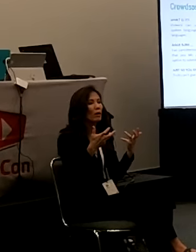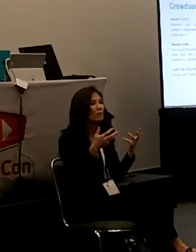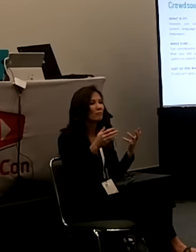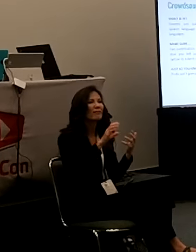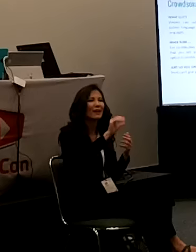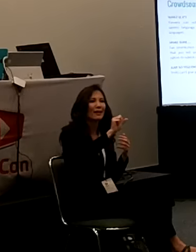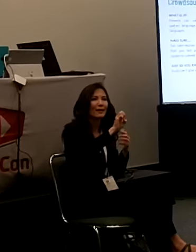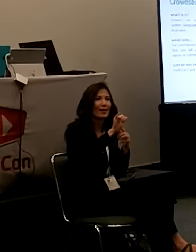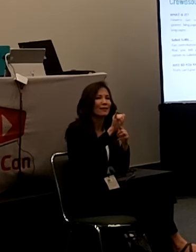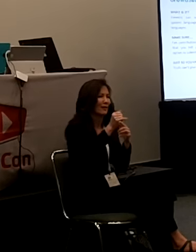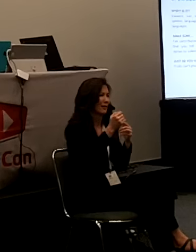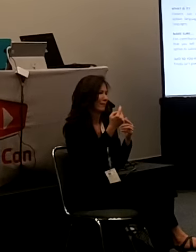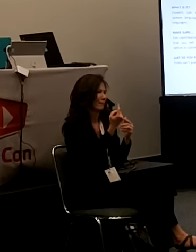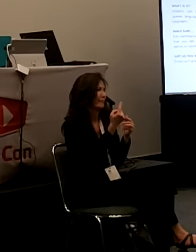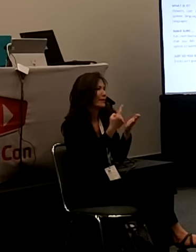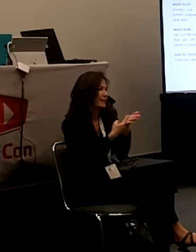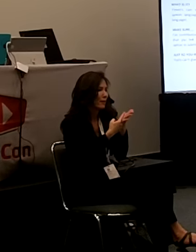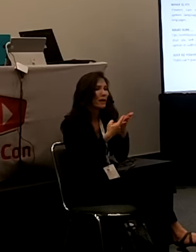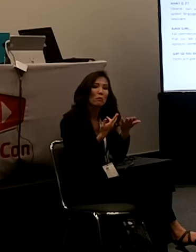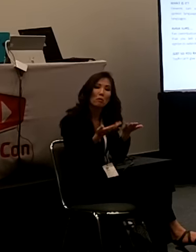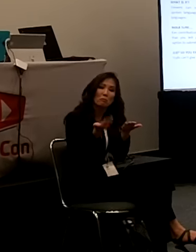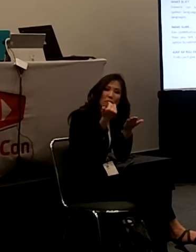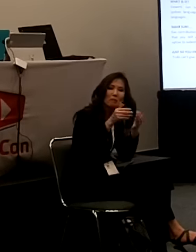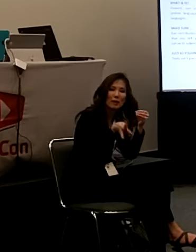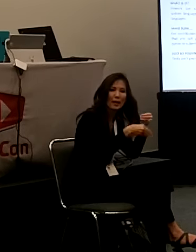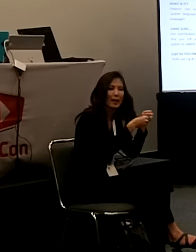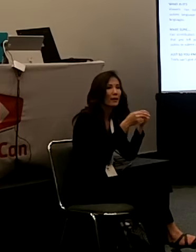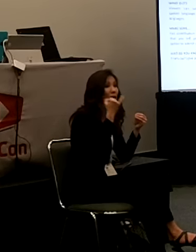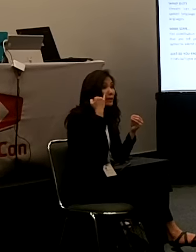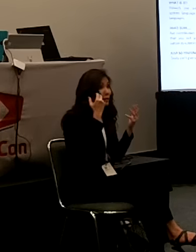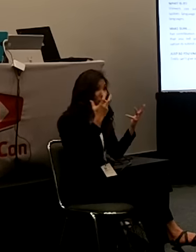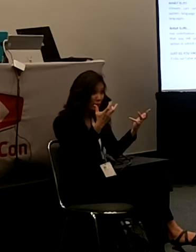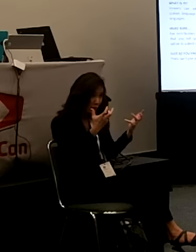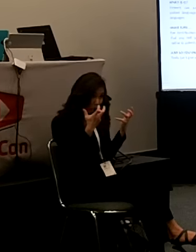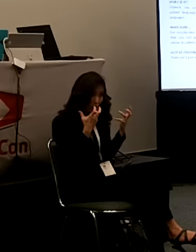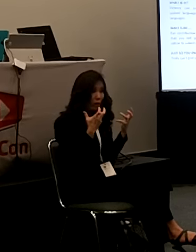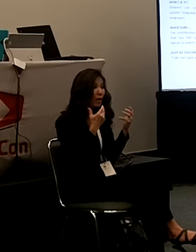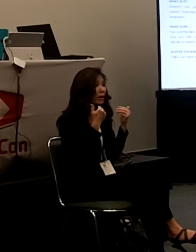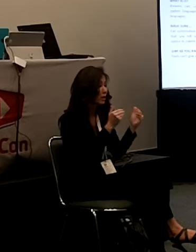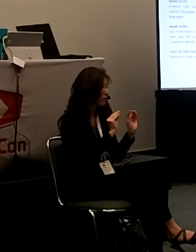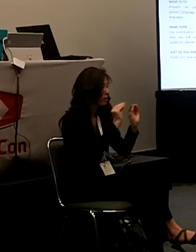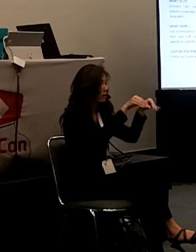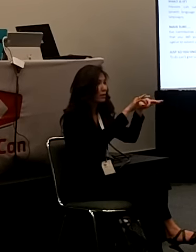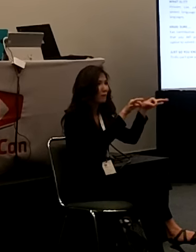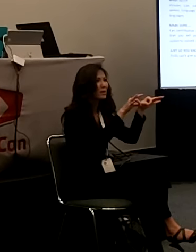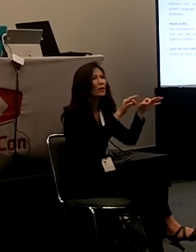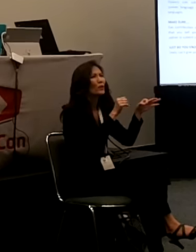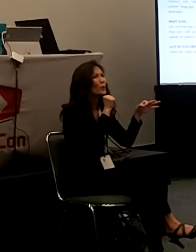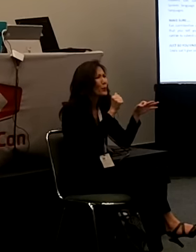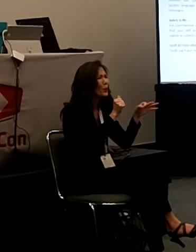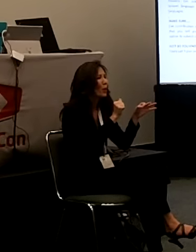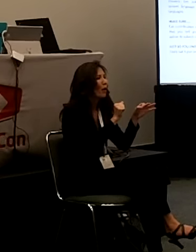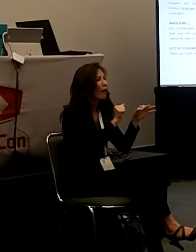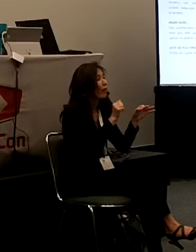..and then you want to caption one of the vlogs, please don't make random comments and then let that go through.